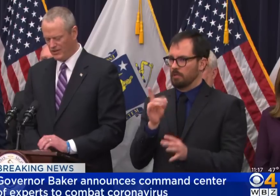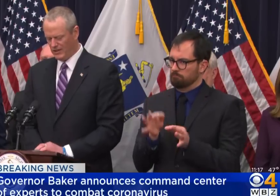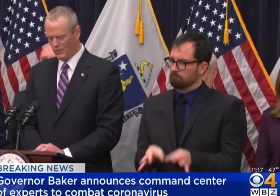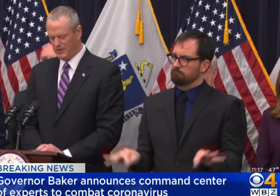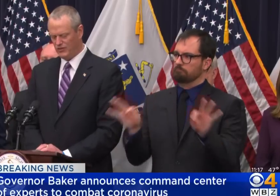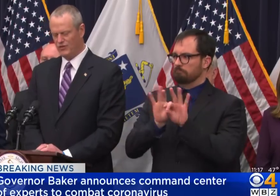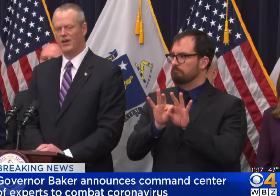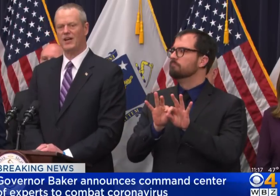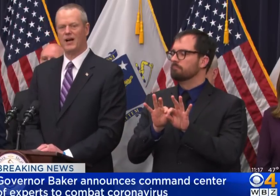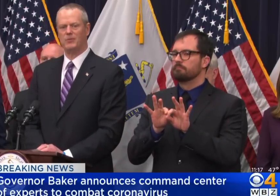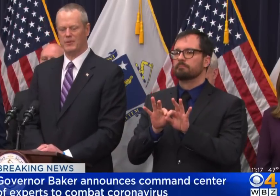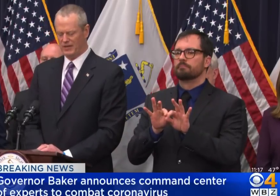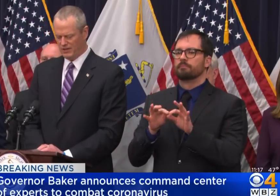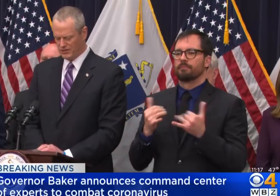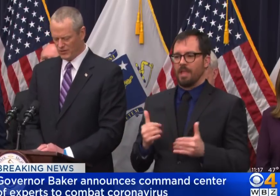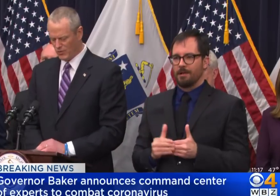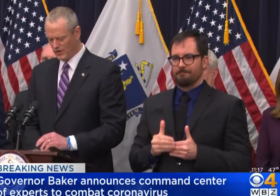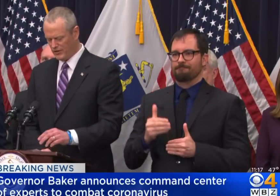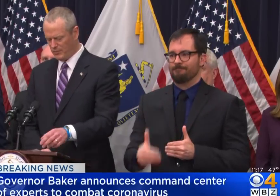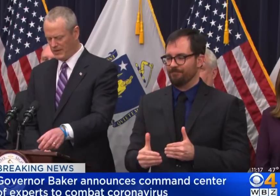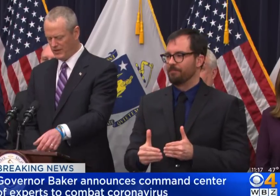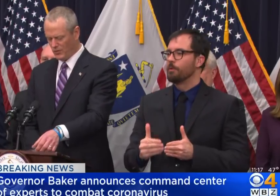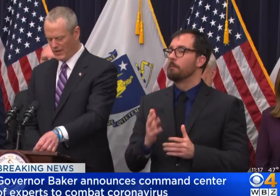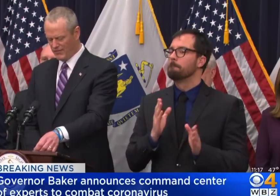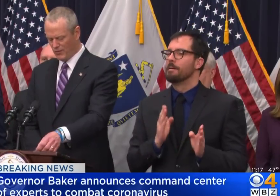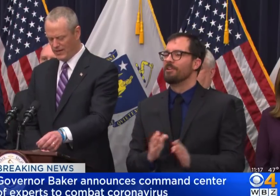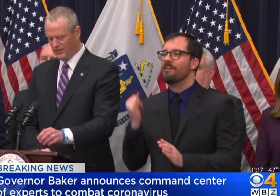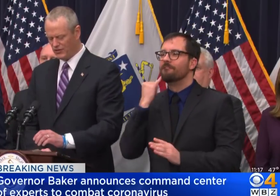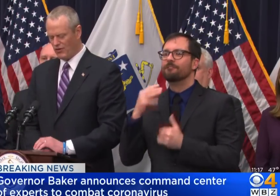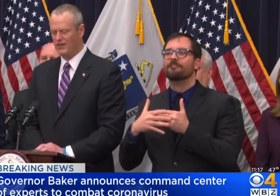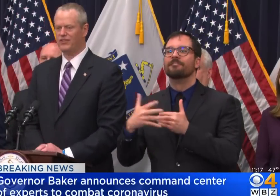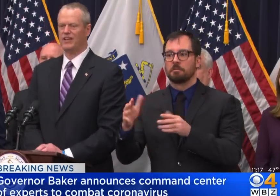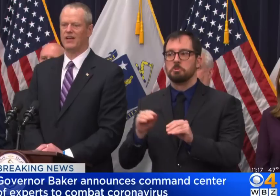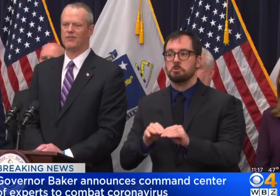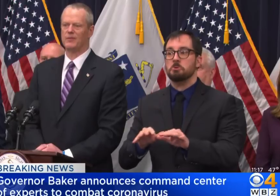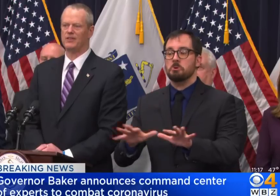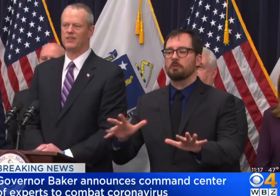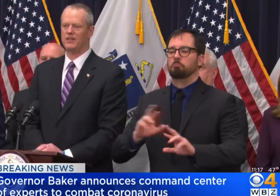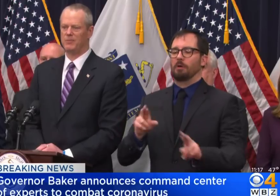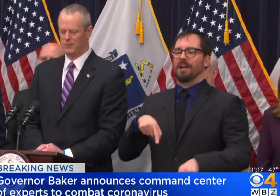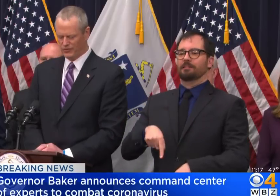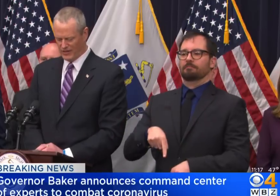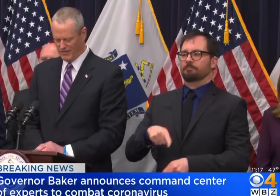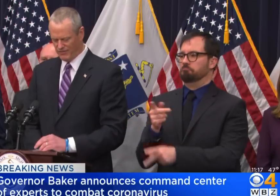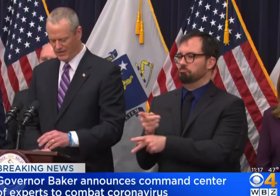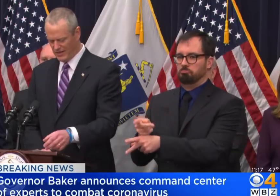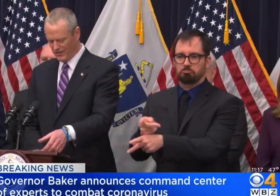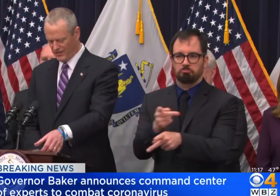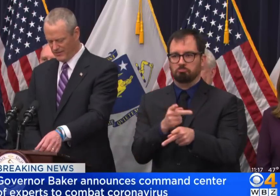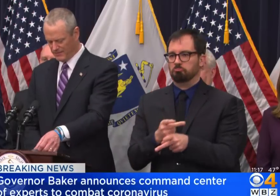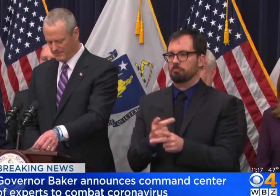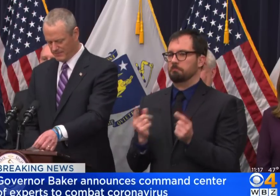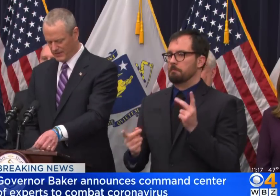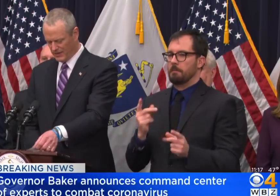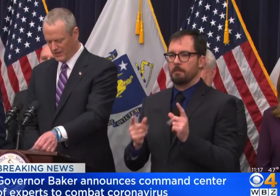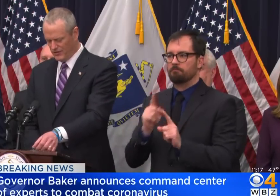SITUATION. WE BELIEVE THIS IS A PRIMARY AND IMPORTANT STEP IN OUR PLANNING AND PREPAREDNESS THAT WILL BE A STRONG COMPLIMENT TO THE WORK